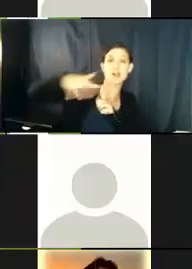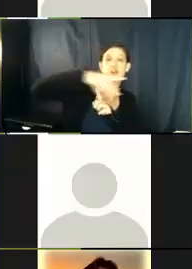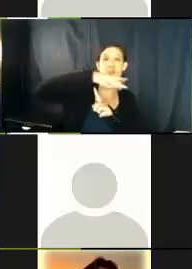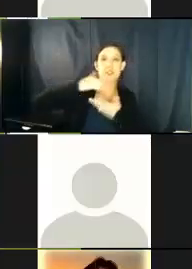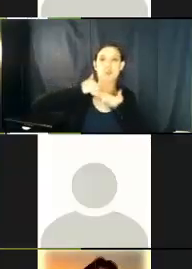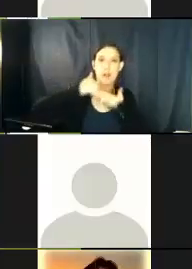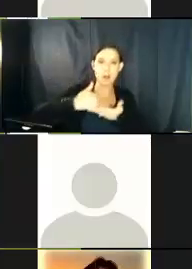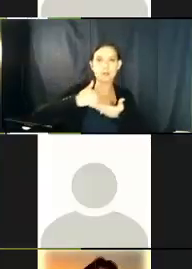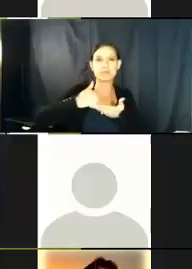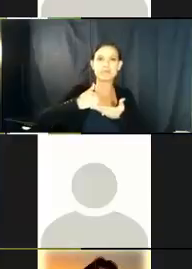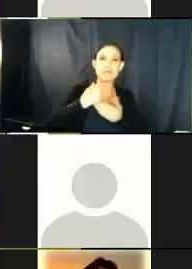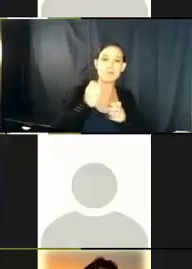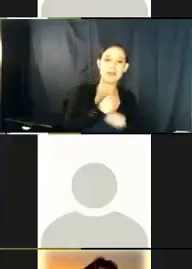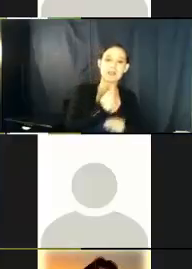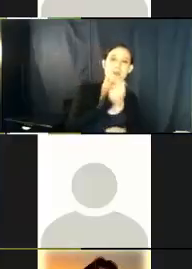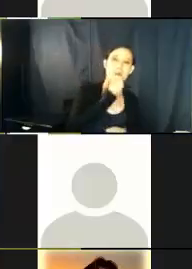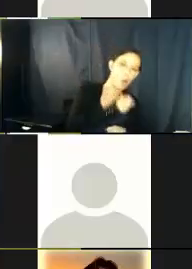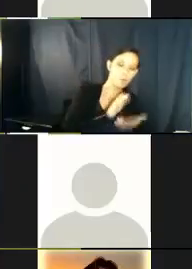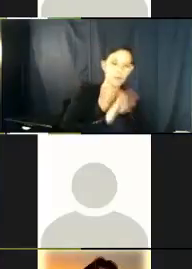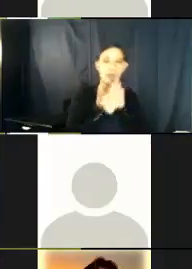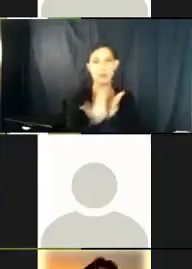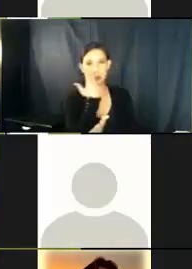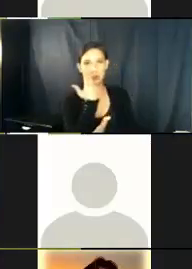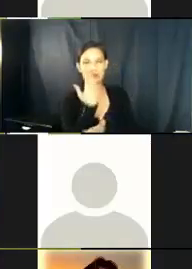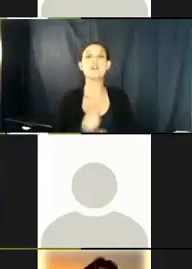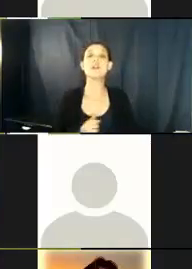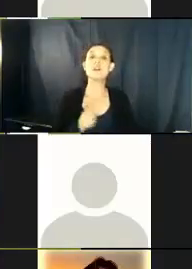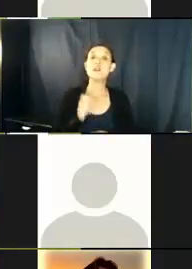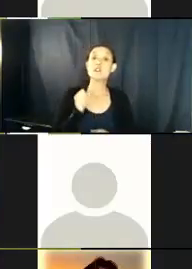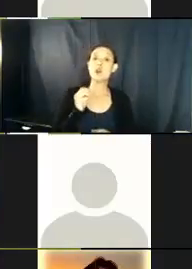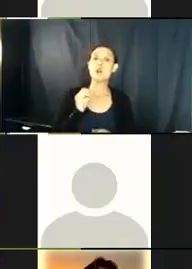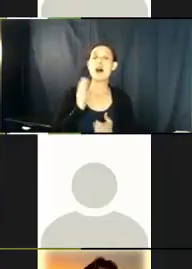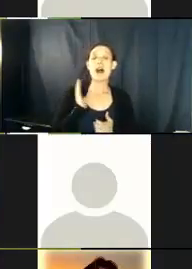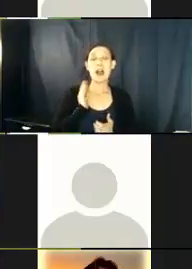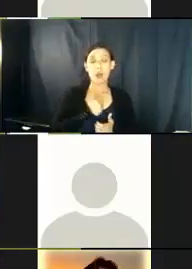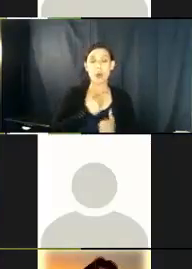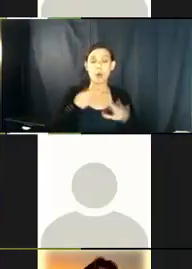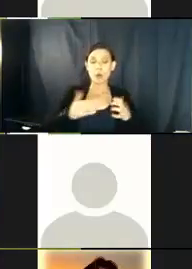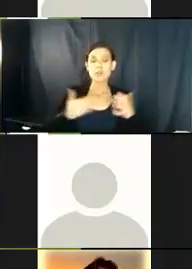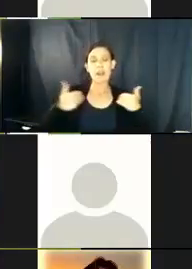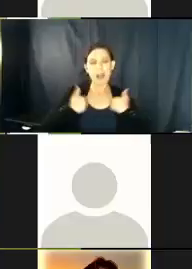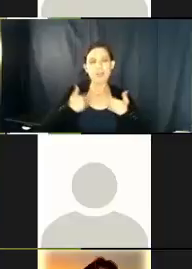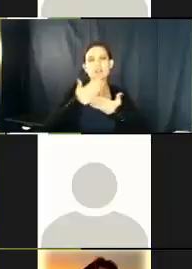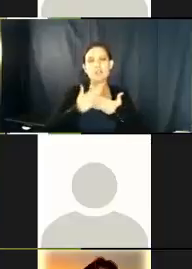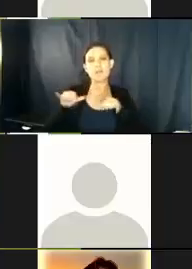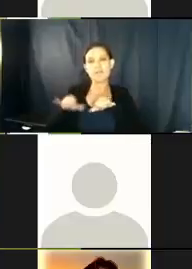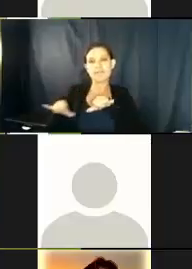So our courses have some standardization because of the nature of of what we do for students